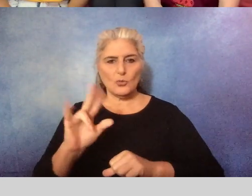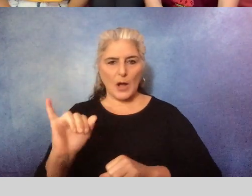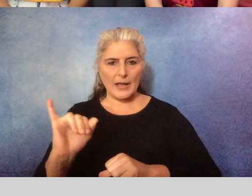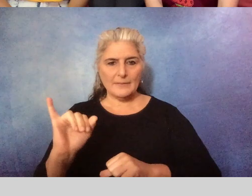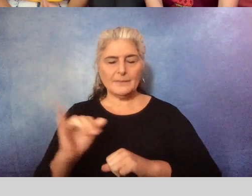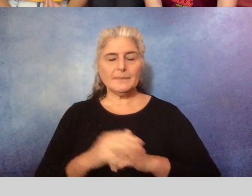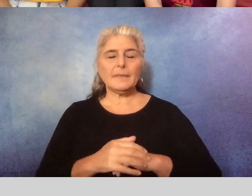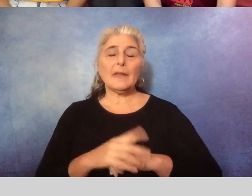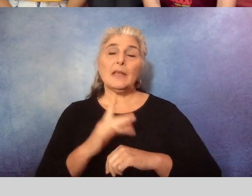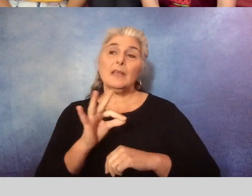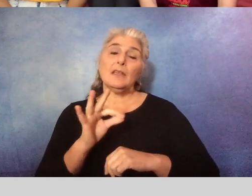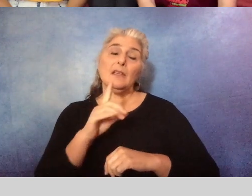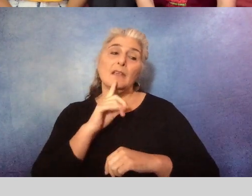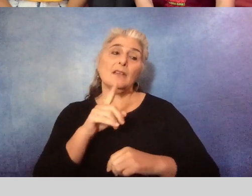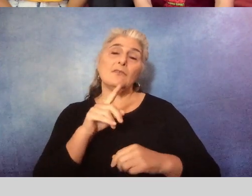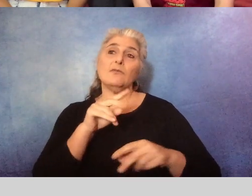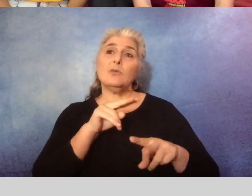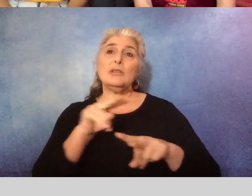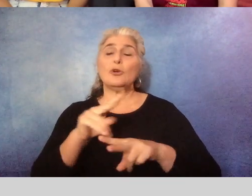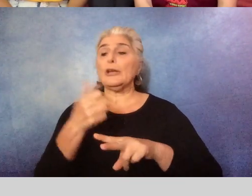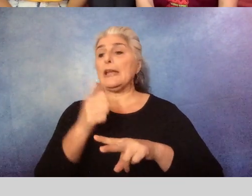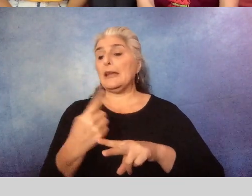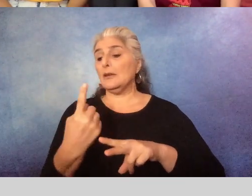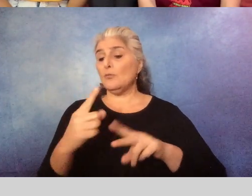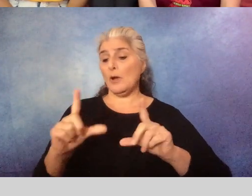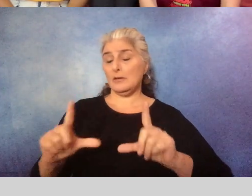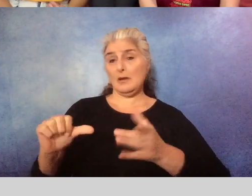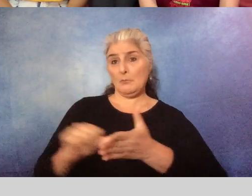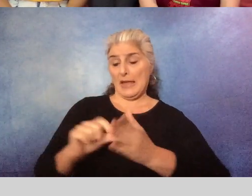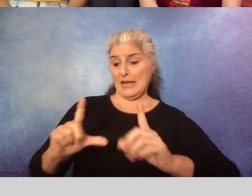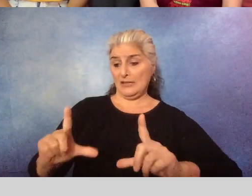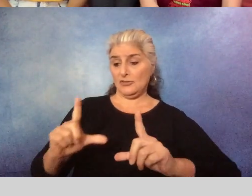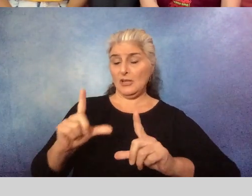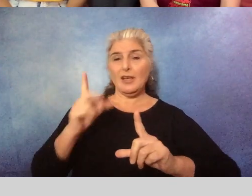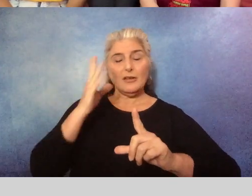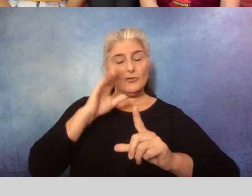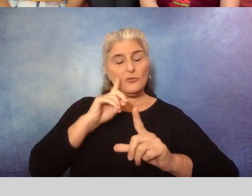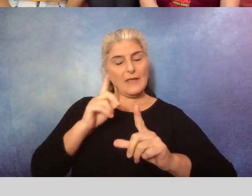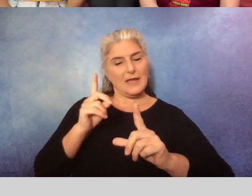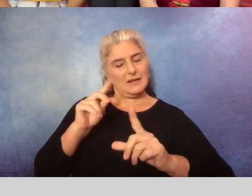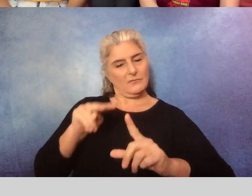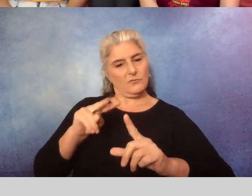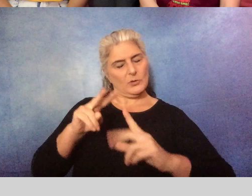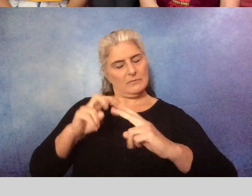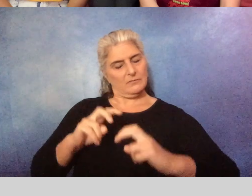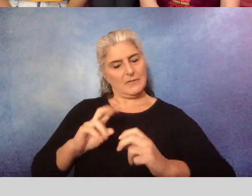We, when we look to a particular page having a design system behind it,